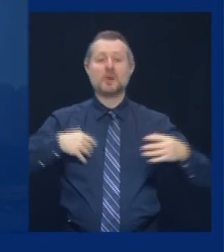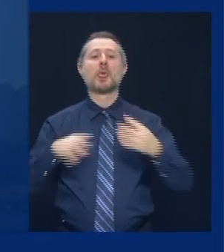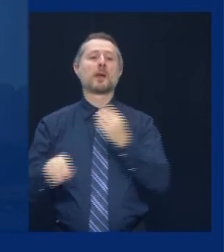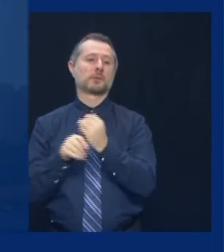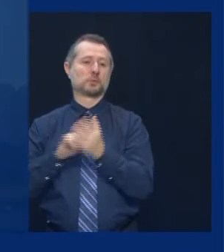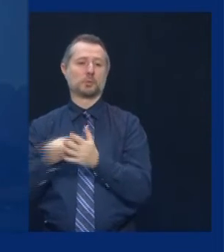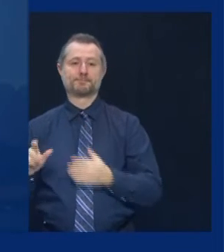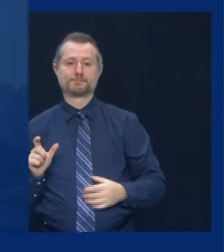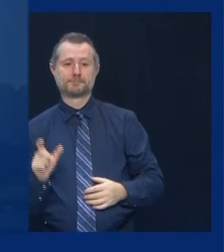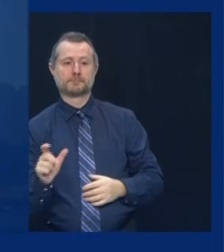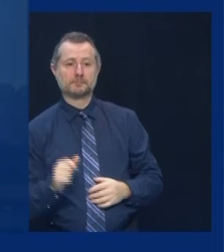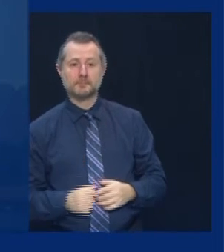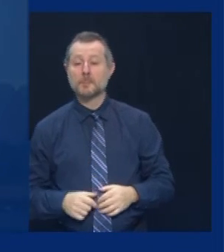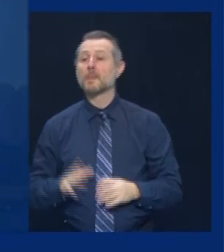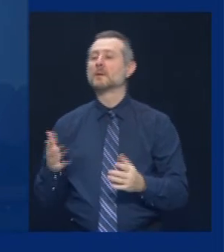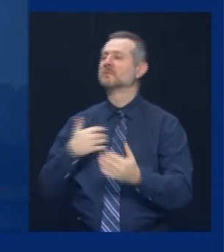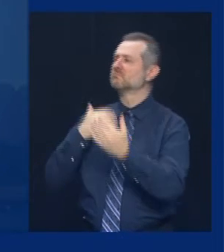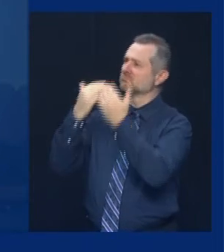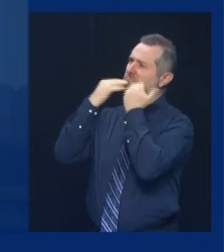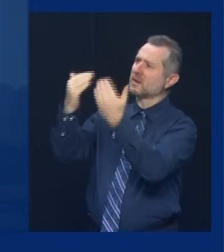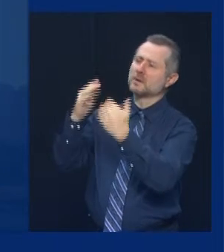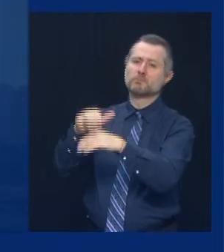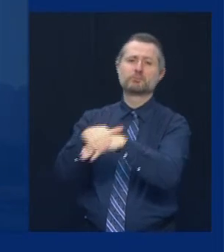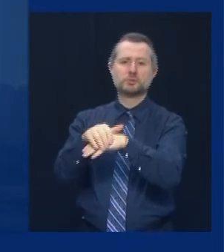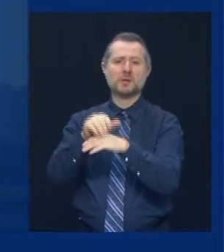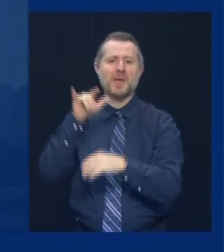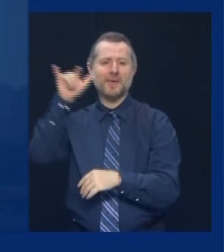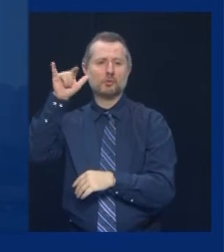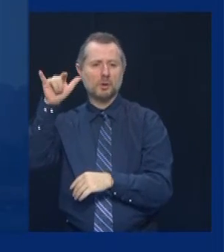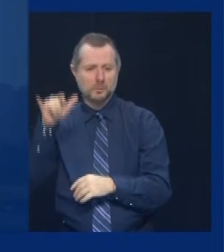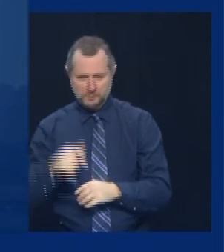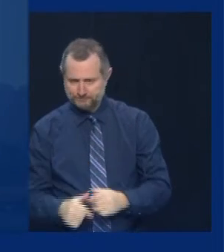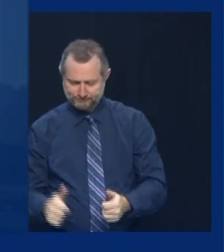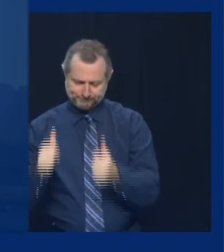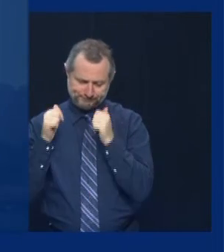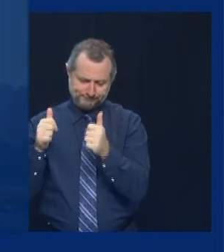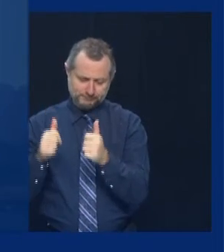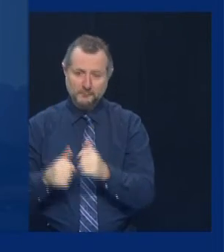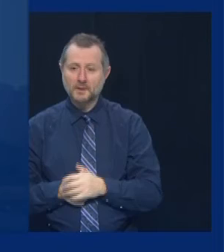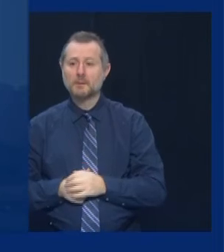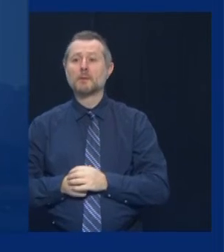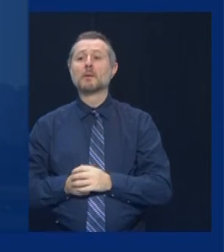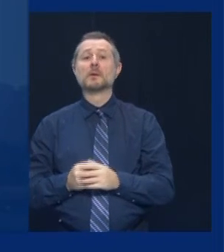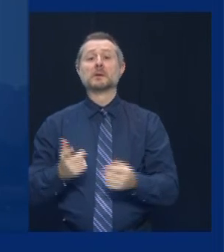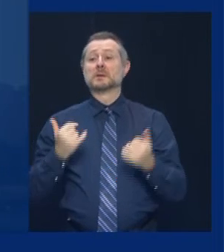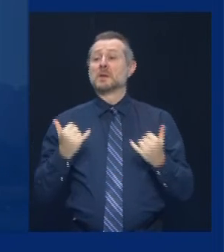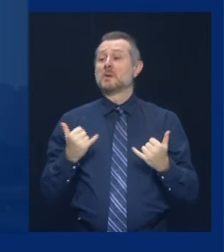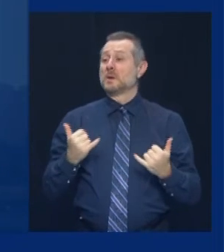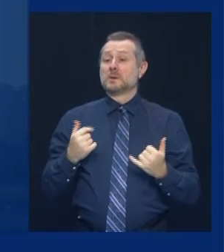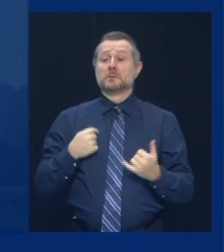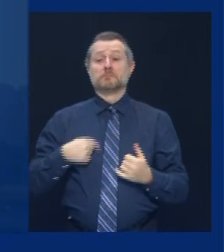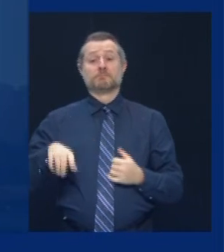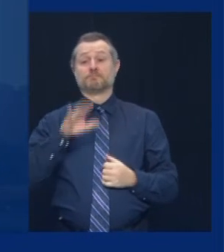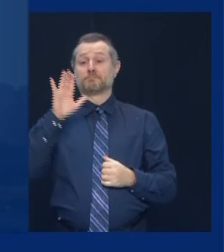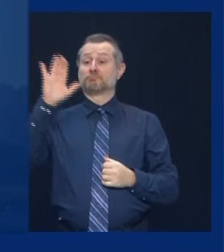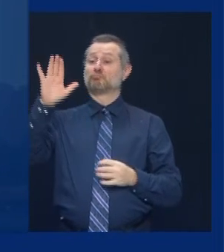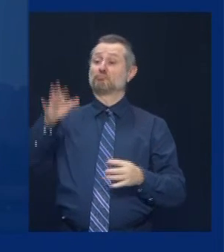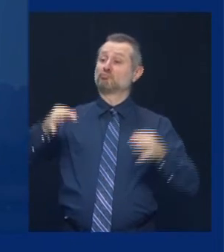WILL DO PREBORDING TEST ING WILL DOPREBOARDING TESTING, AND THEY WILL START THAT TOMORROW. IT IS THE TESTING THAT MANY OF